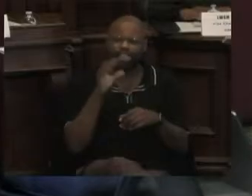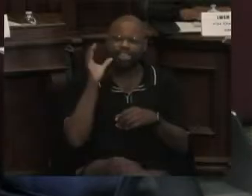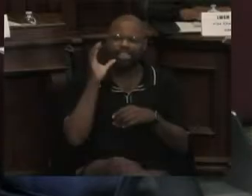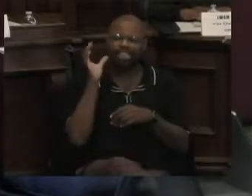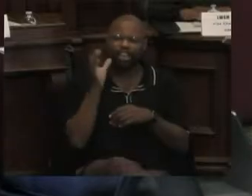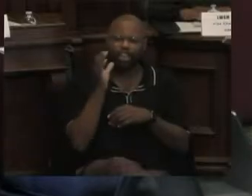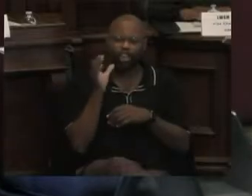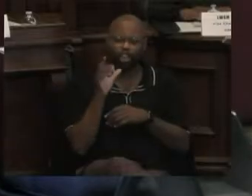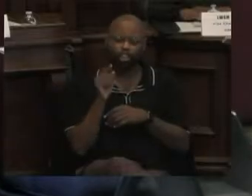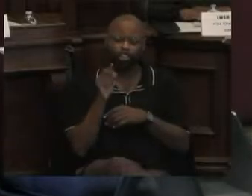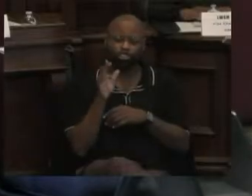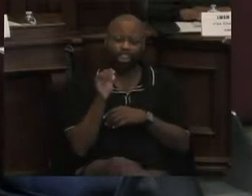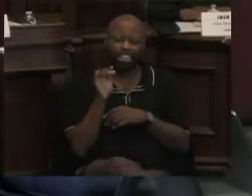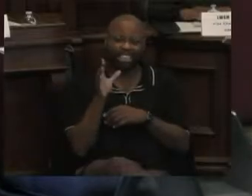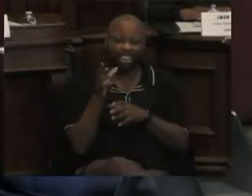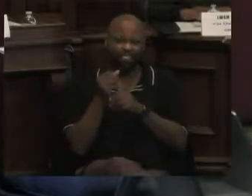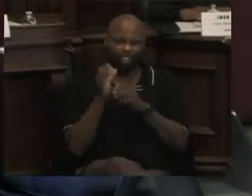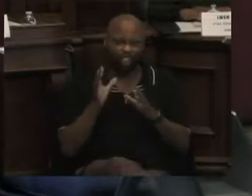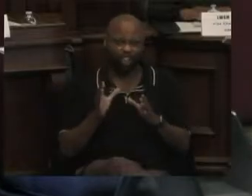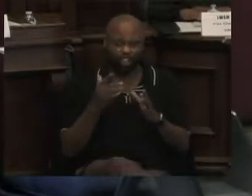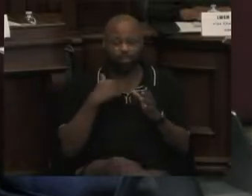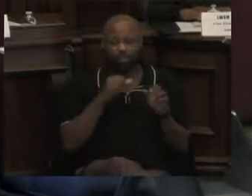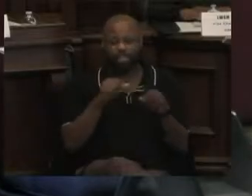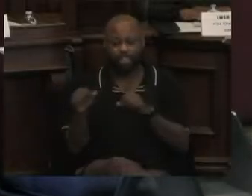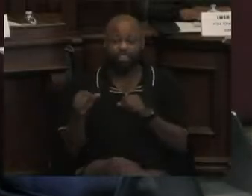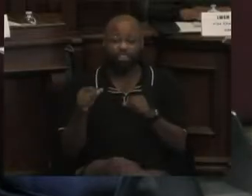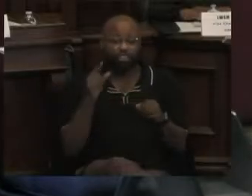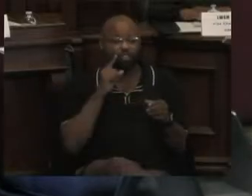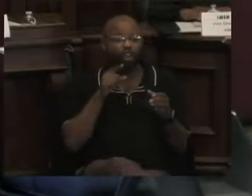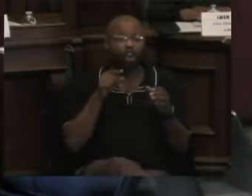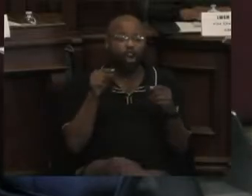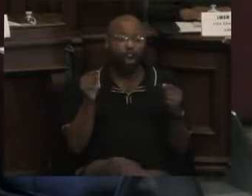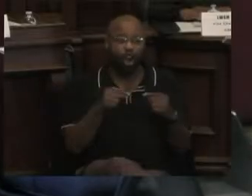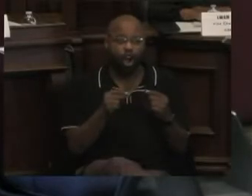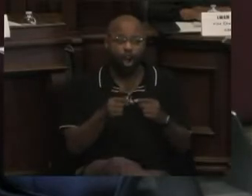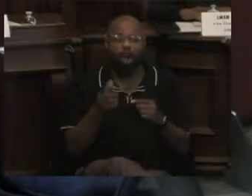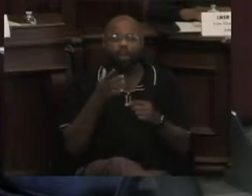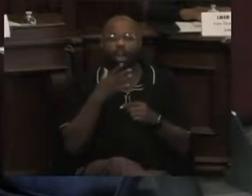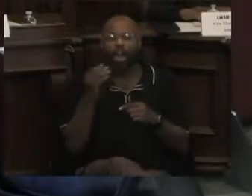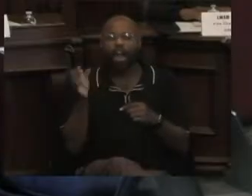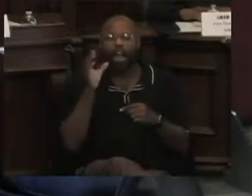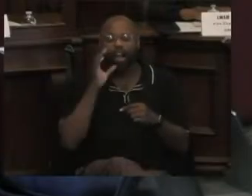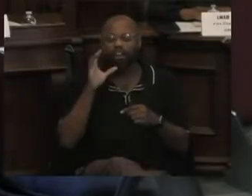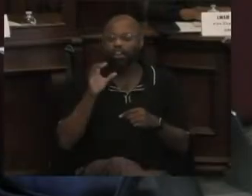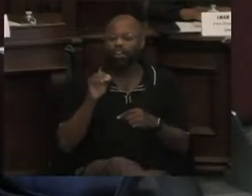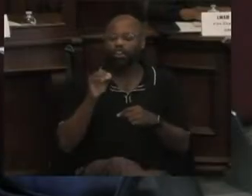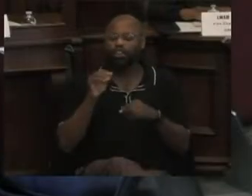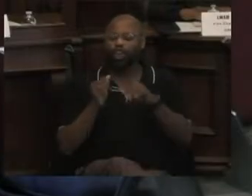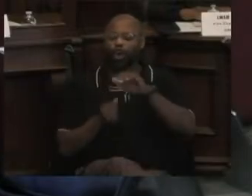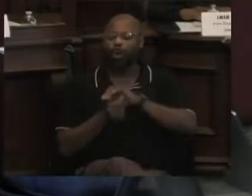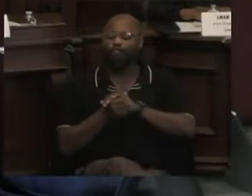clearer justification as to why I included the cellular transceivers, given its